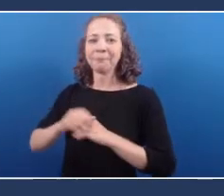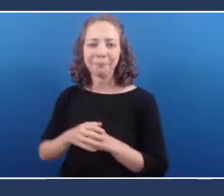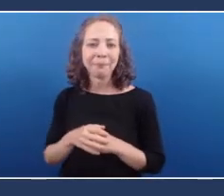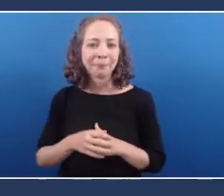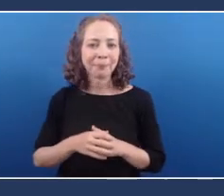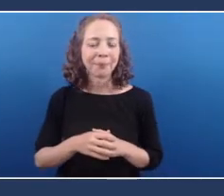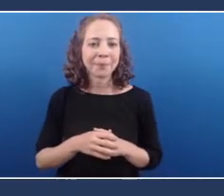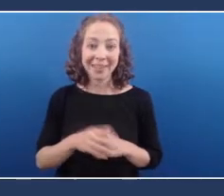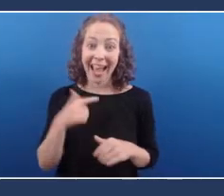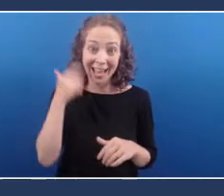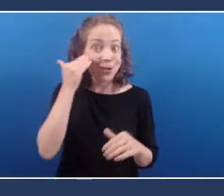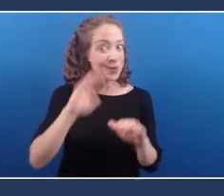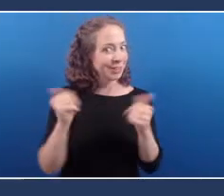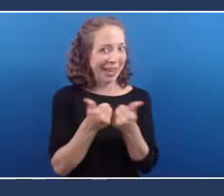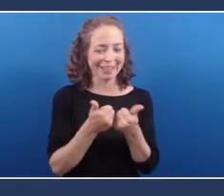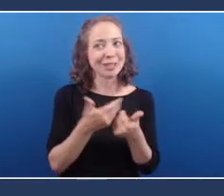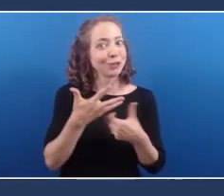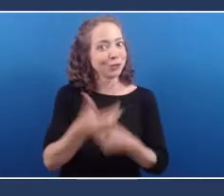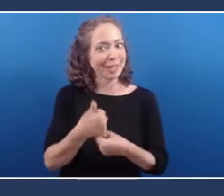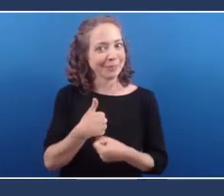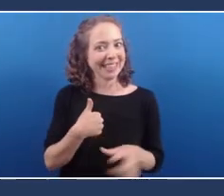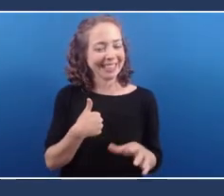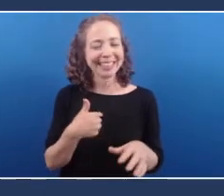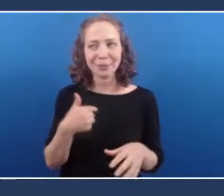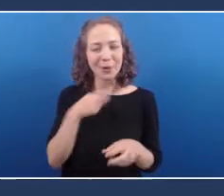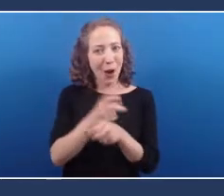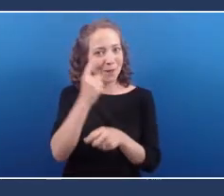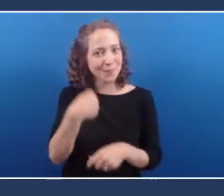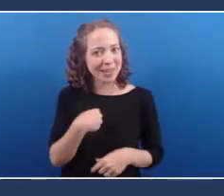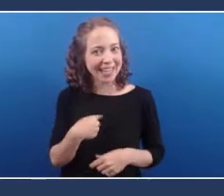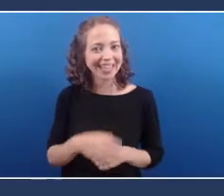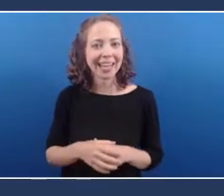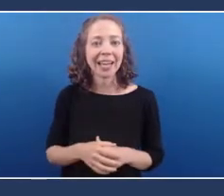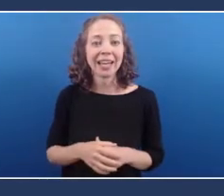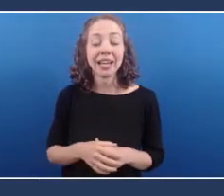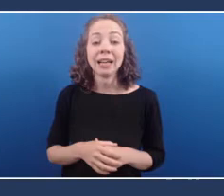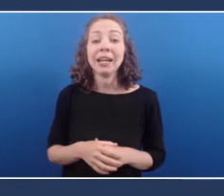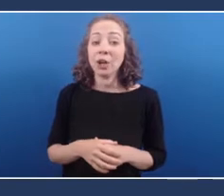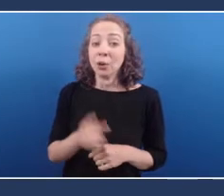In fact, I don’t know if my husband has trained my small dog but